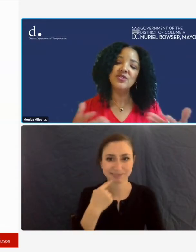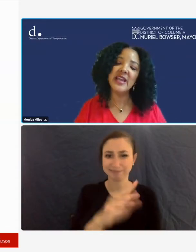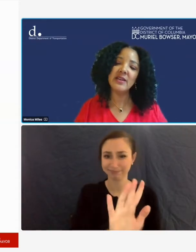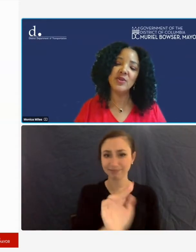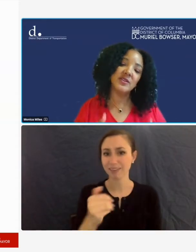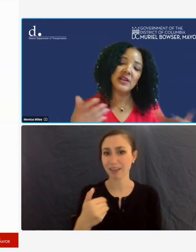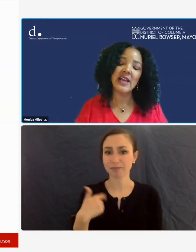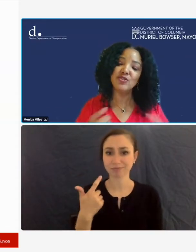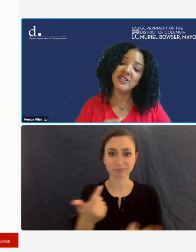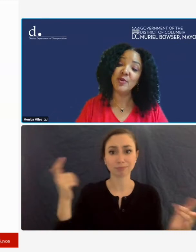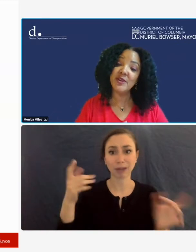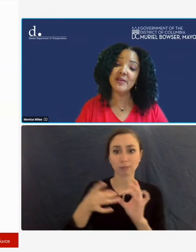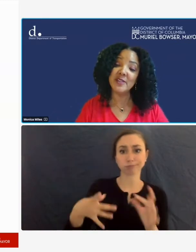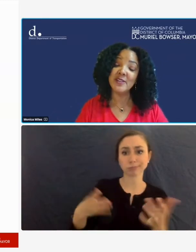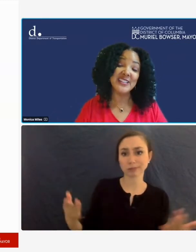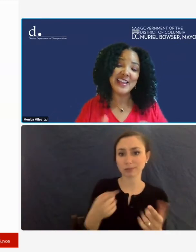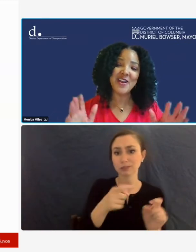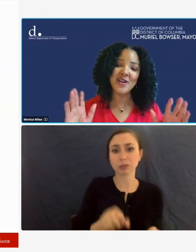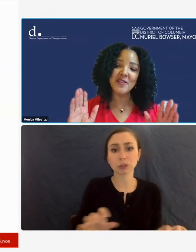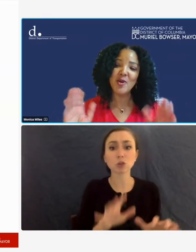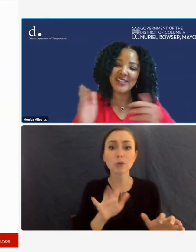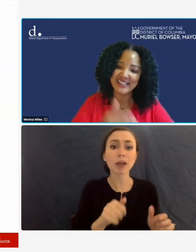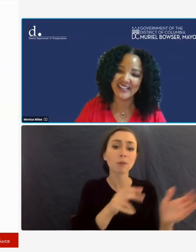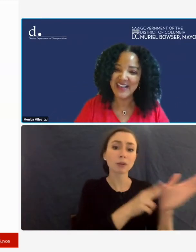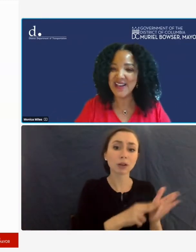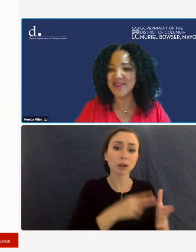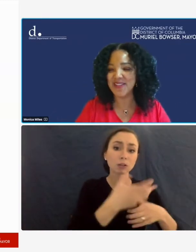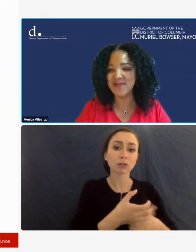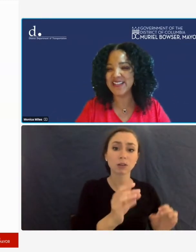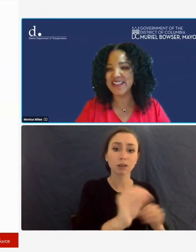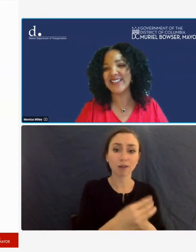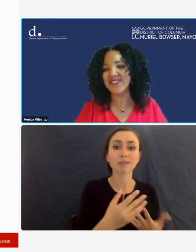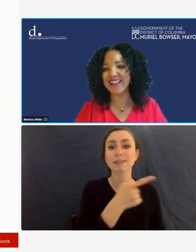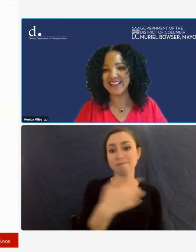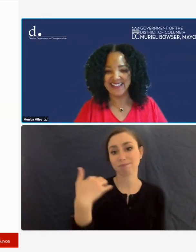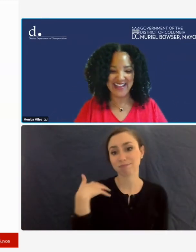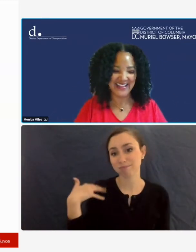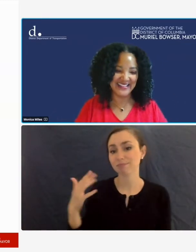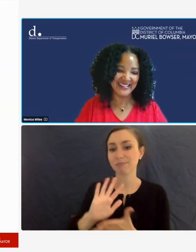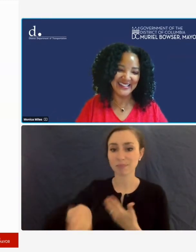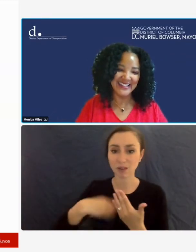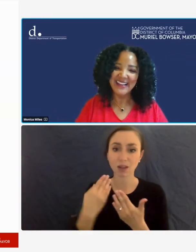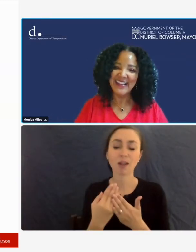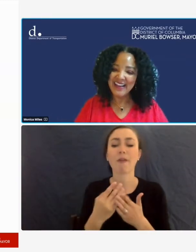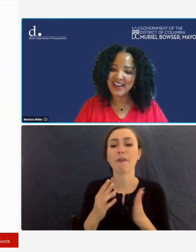with contracts and procurement because they are the bosses of these contracts okay that's another